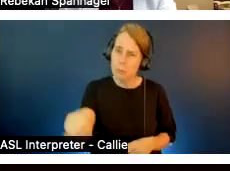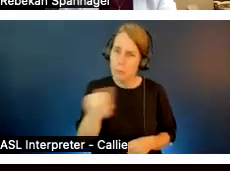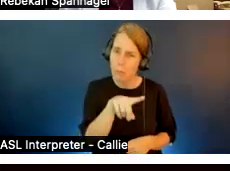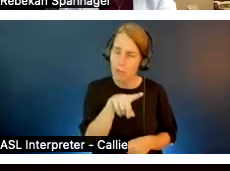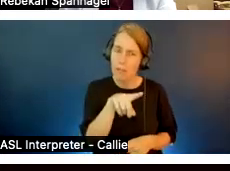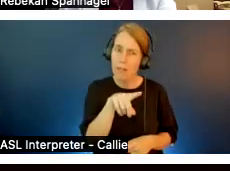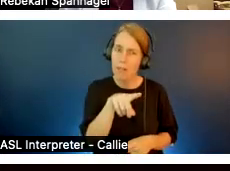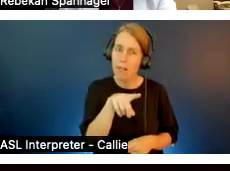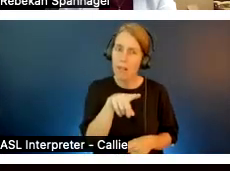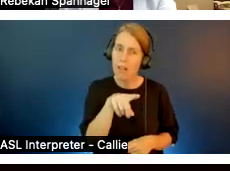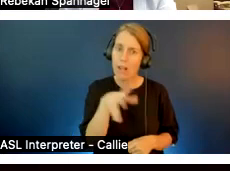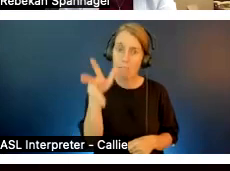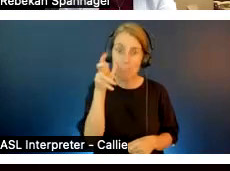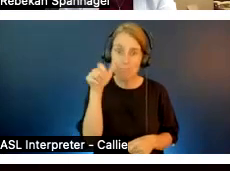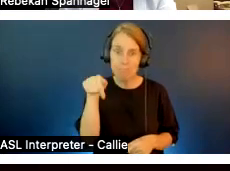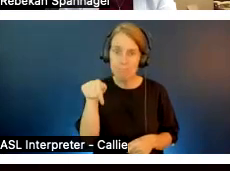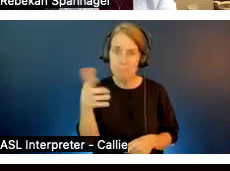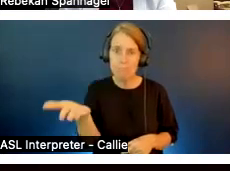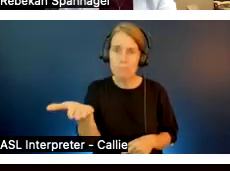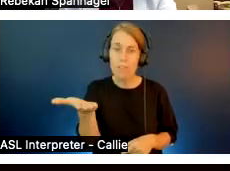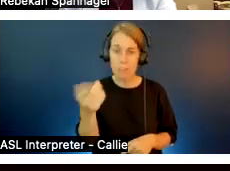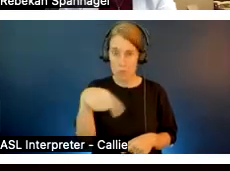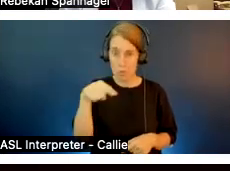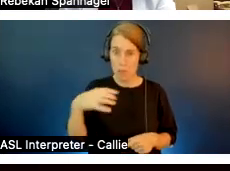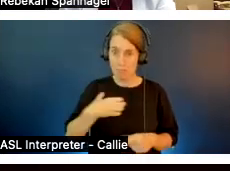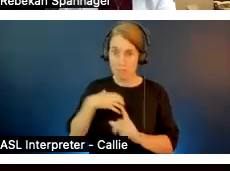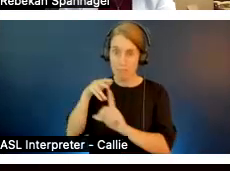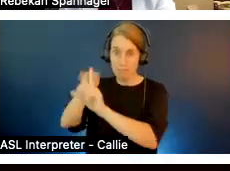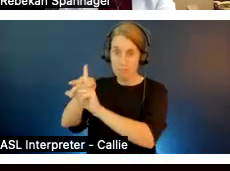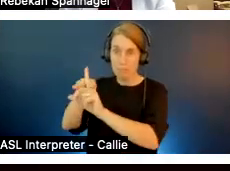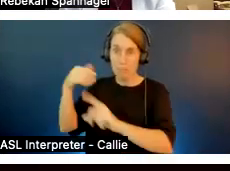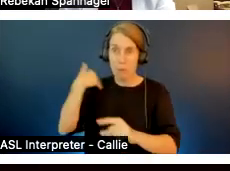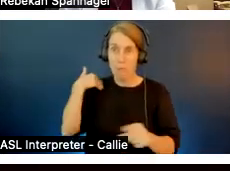this presentation has has anybody filed an appeal in the past and if so was it a fair